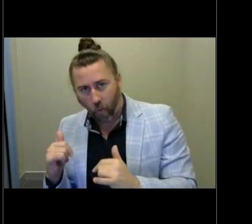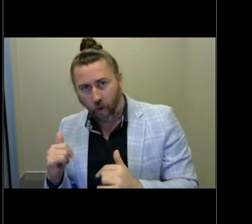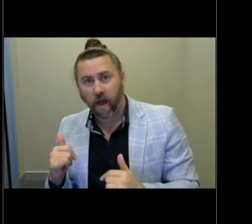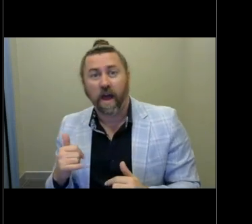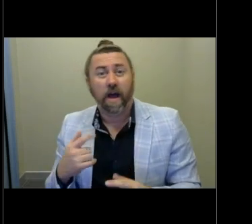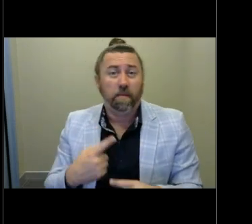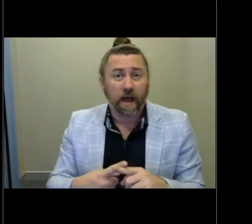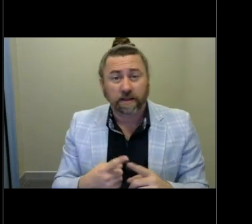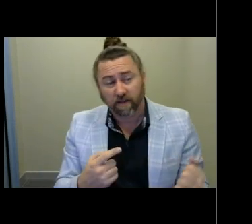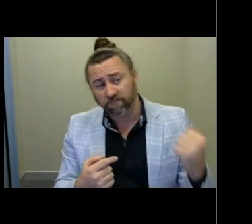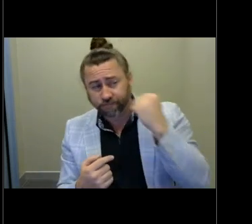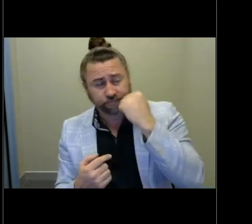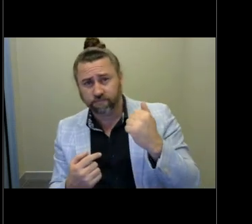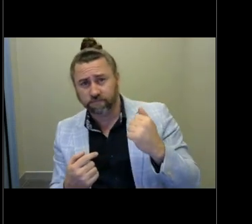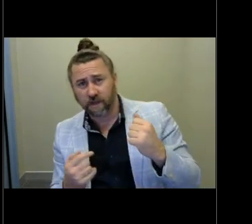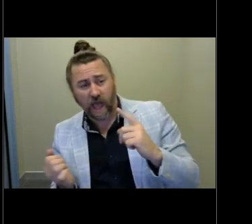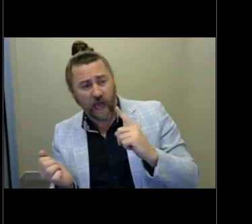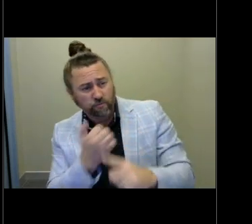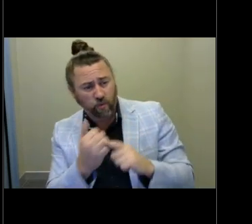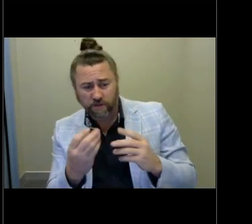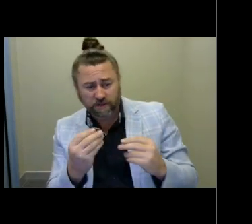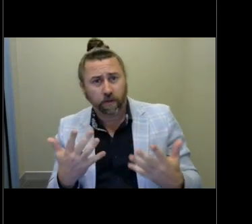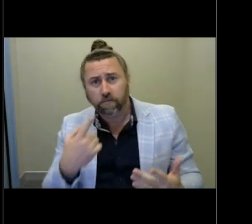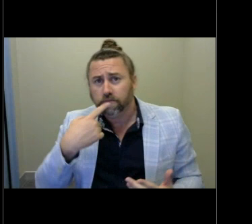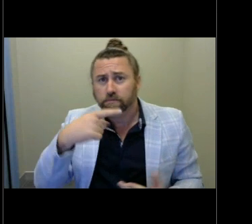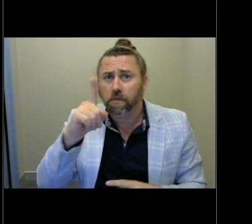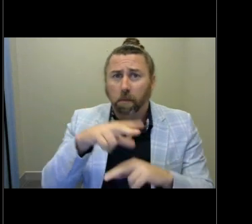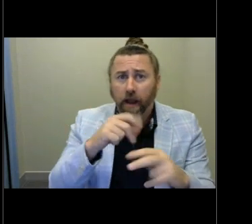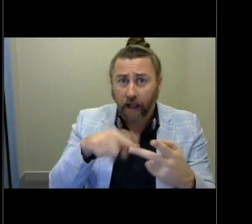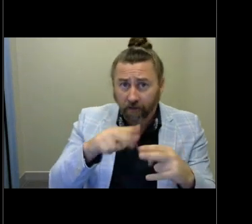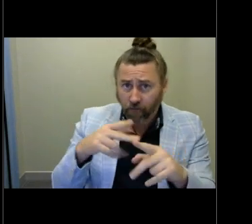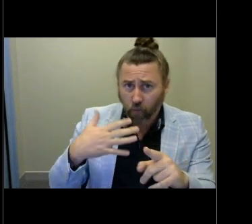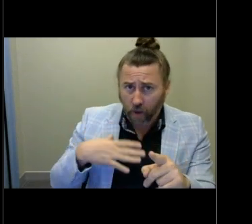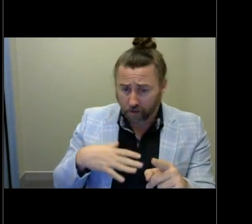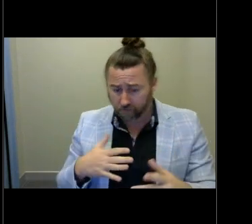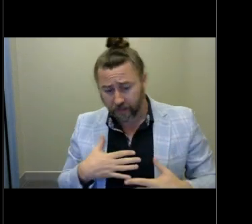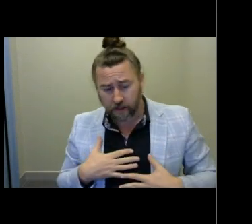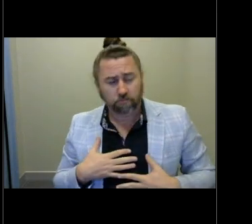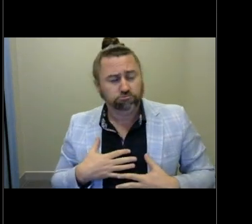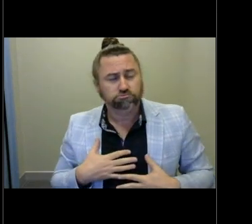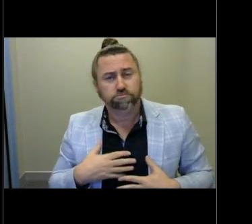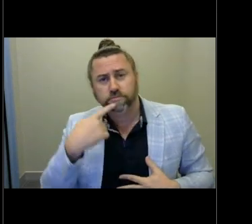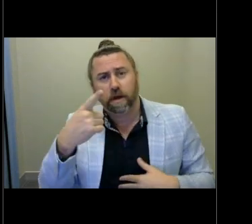to police if they feel comfortable to do so, and seeking that support for themselves so